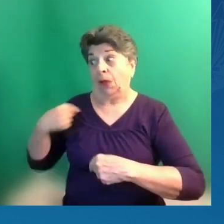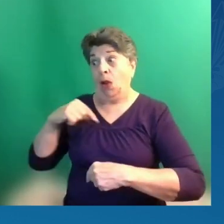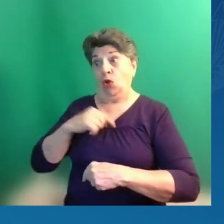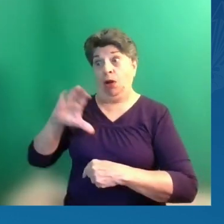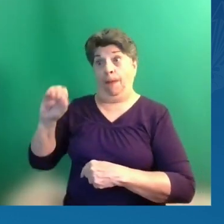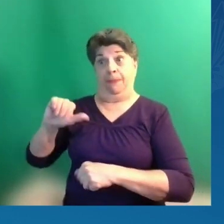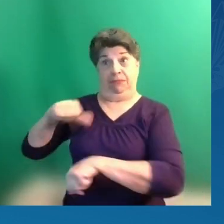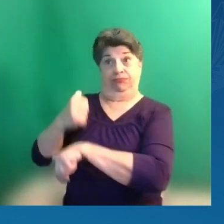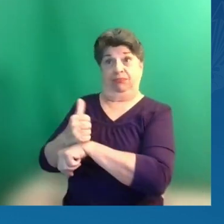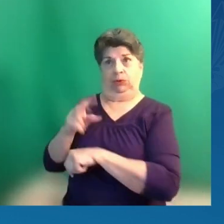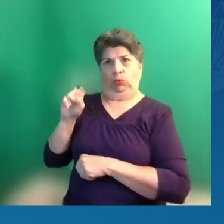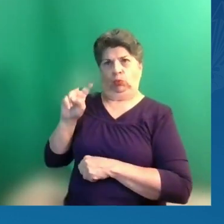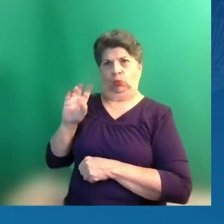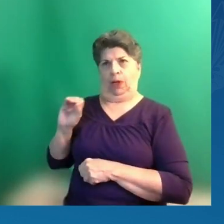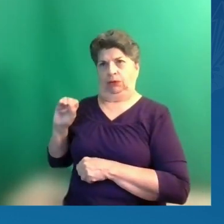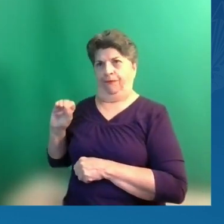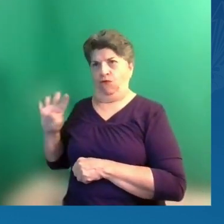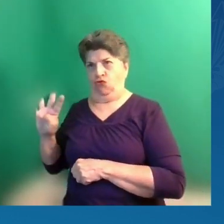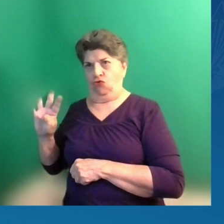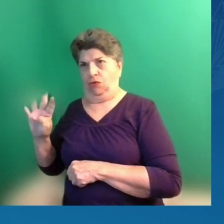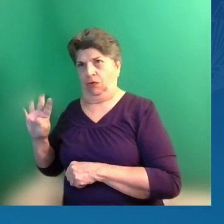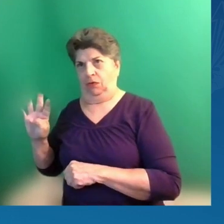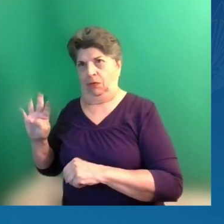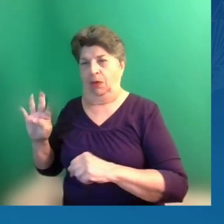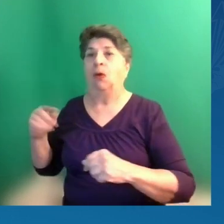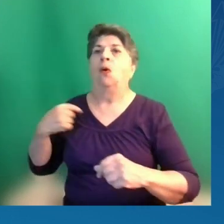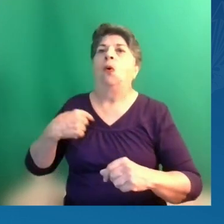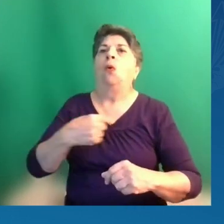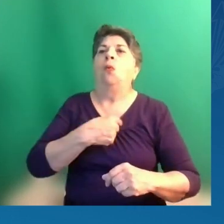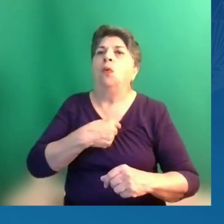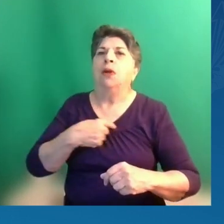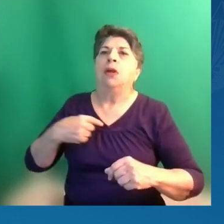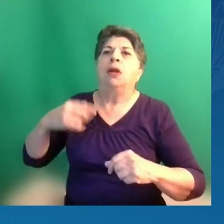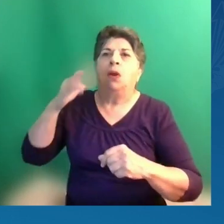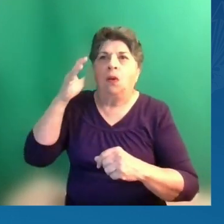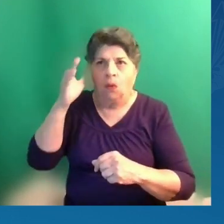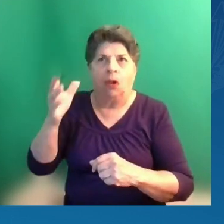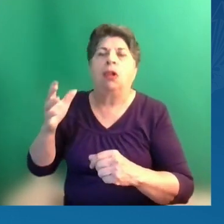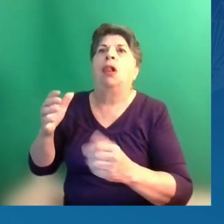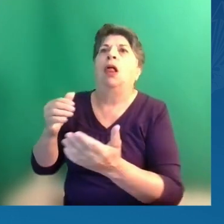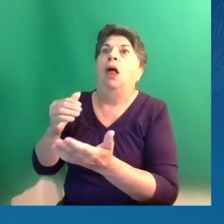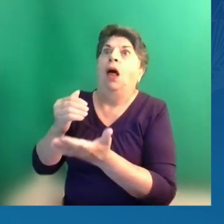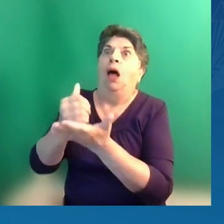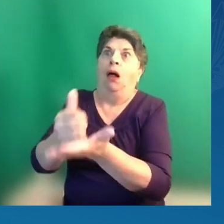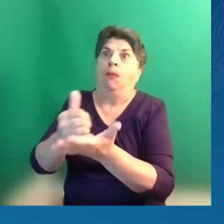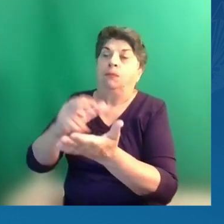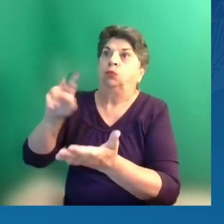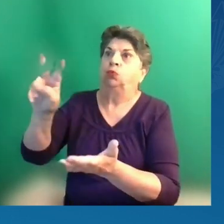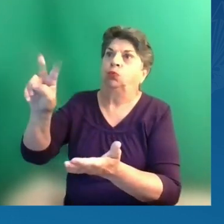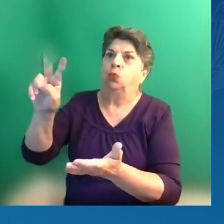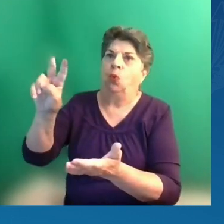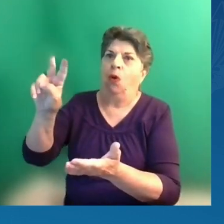more liters per day of water production capacity, which is increased access to safe